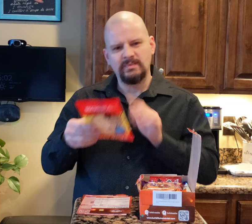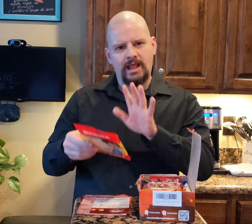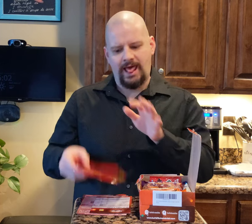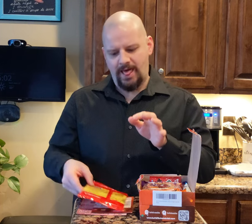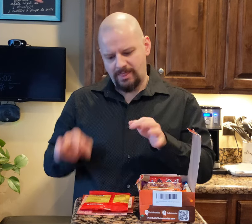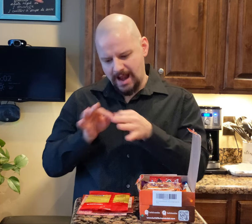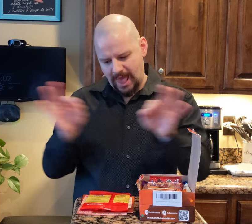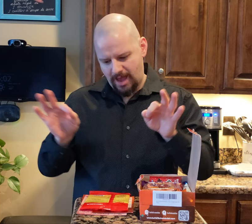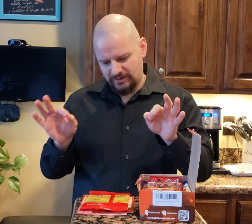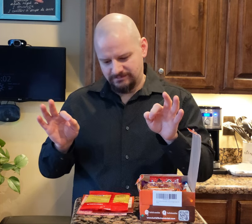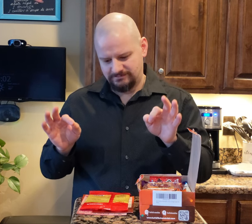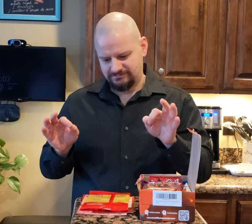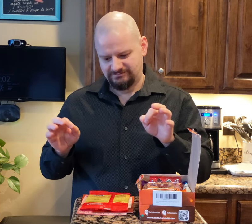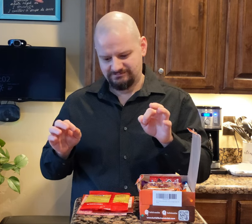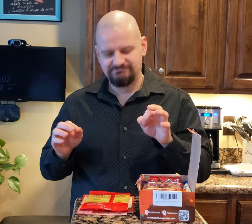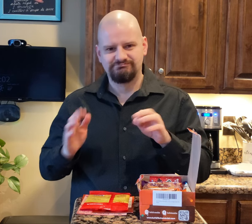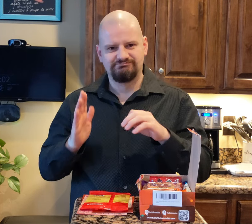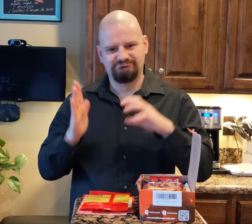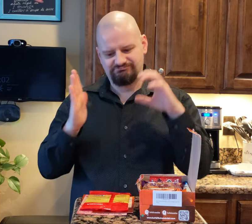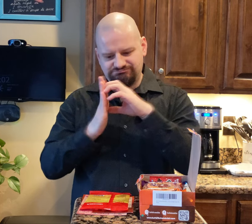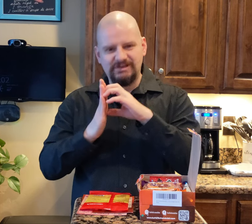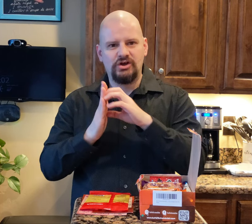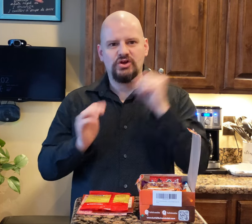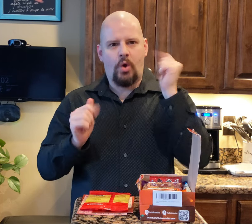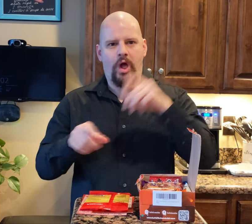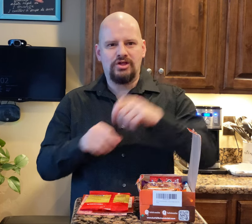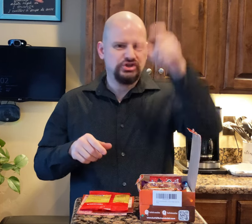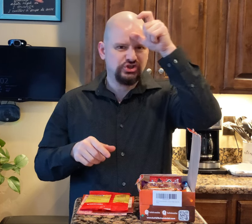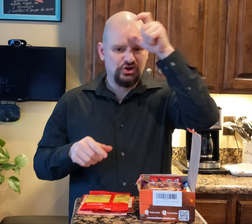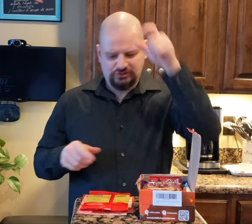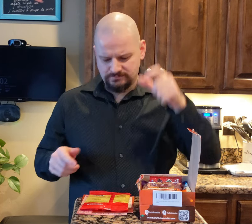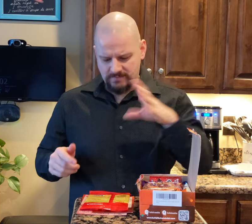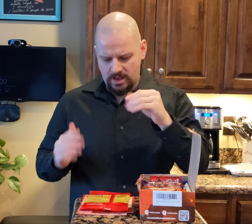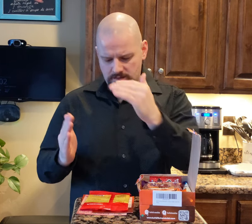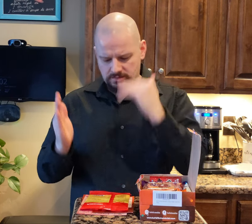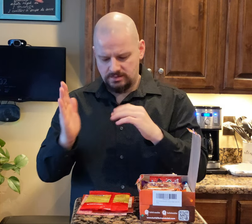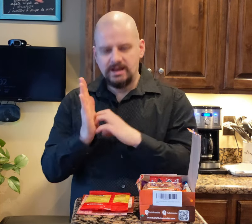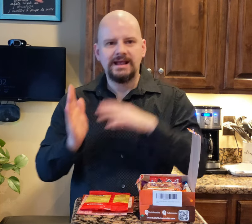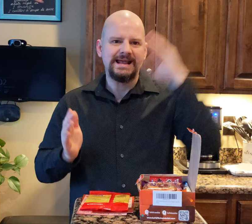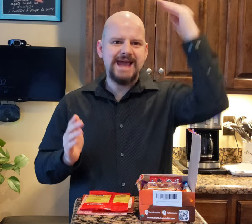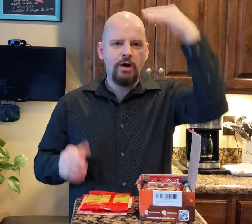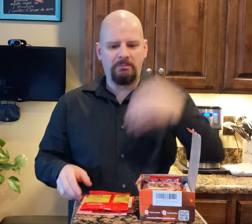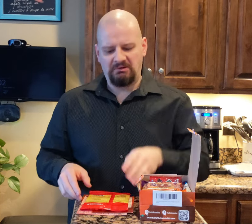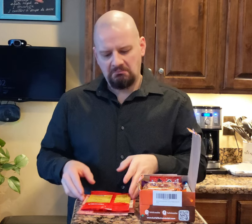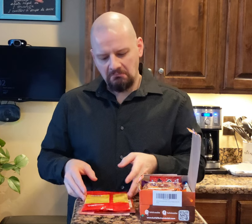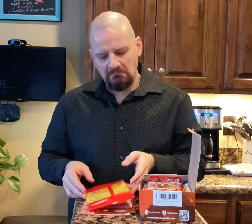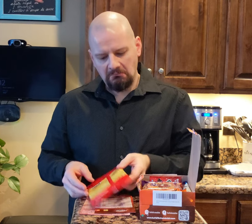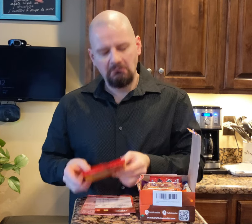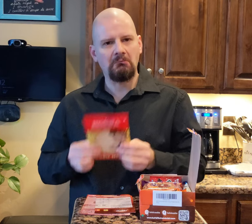The language in one paragraph is all in Turkish and the next paragraph is all in Arabic.